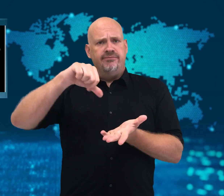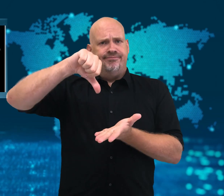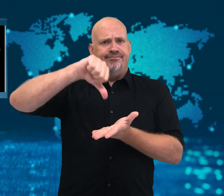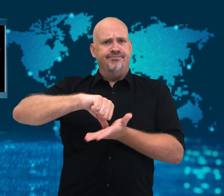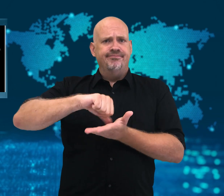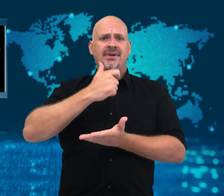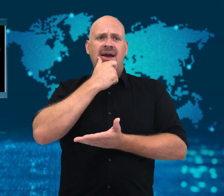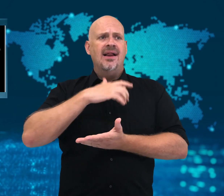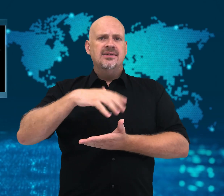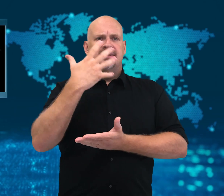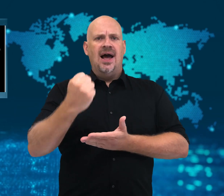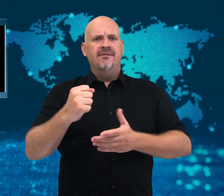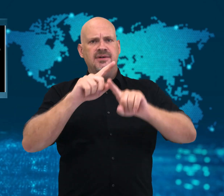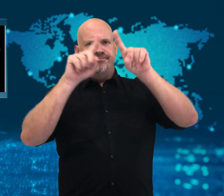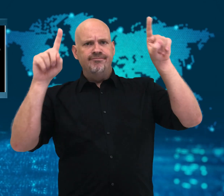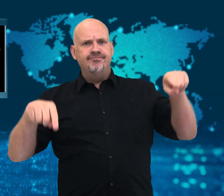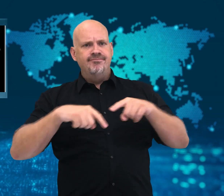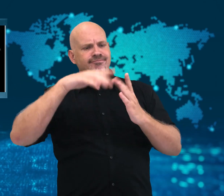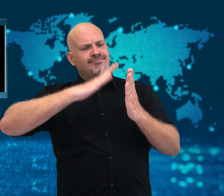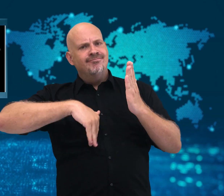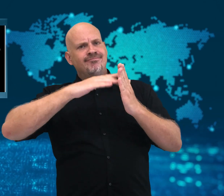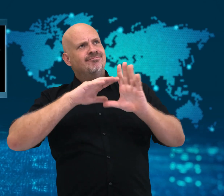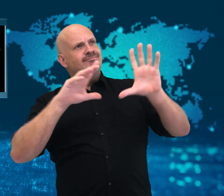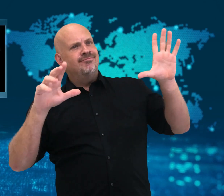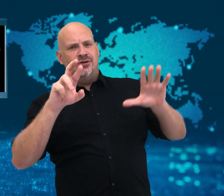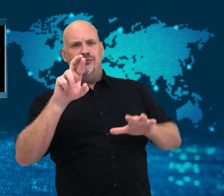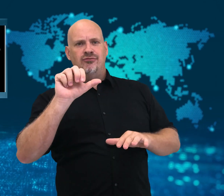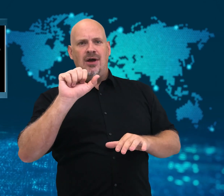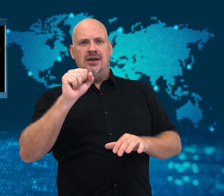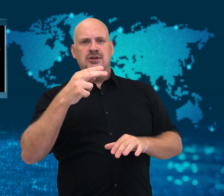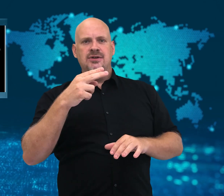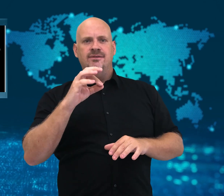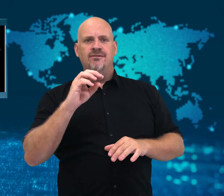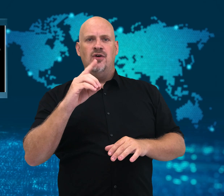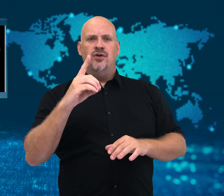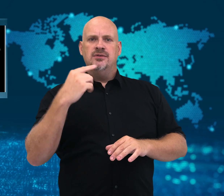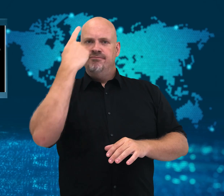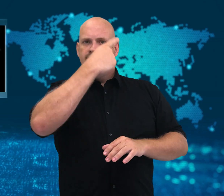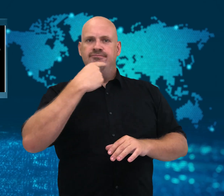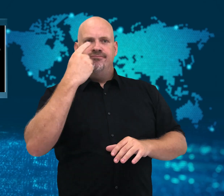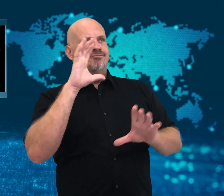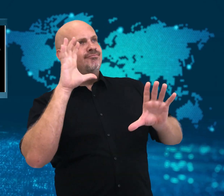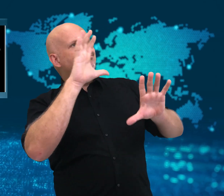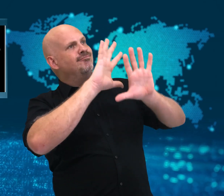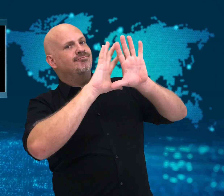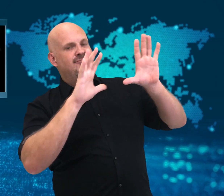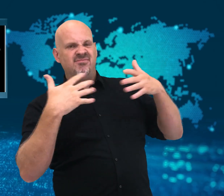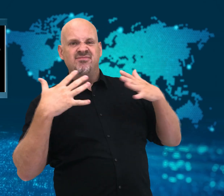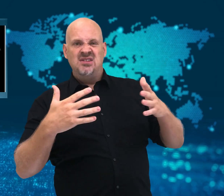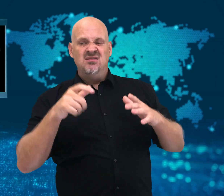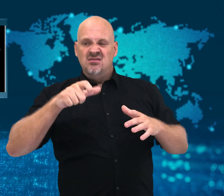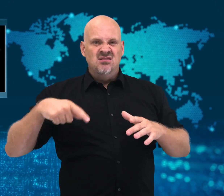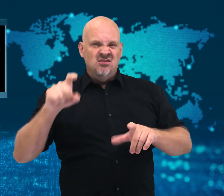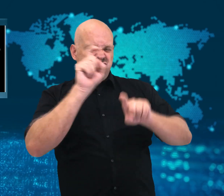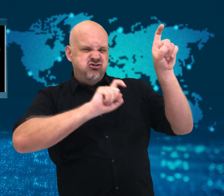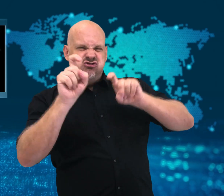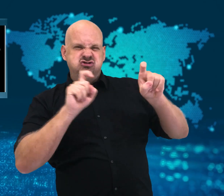Vandals also defaced a mural of Rashford in